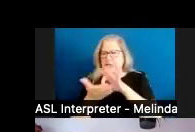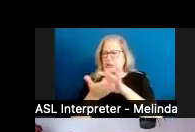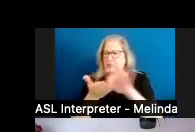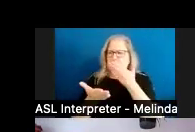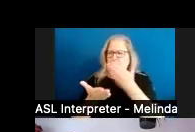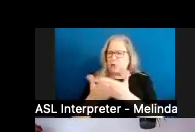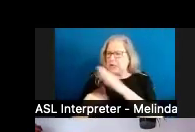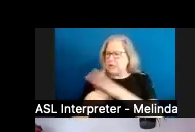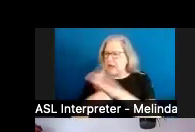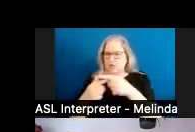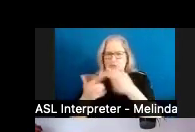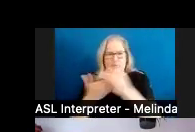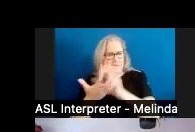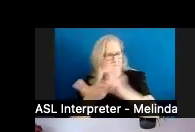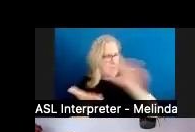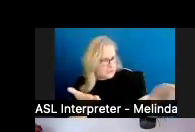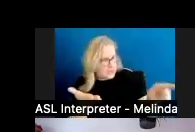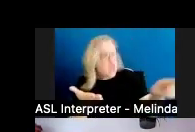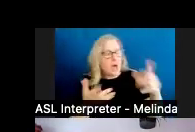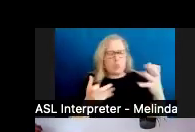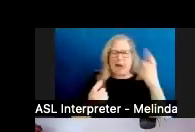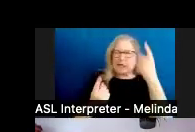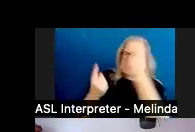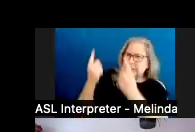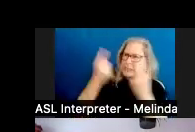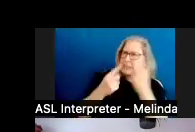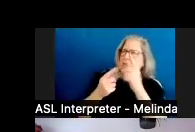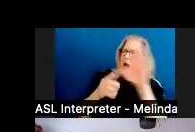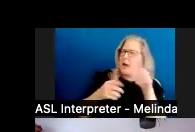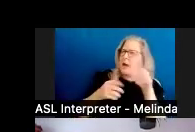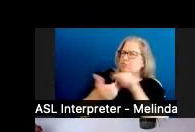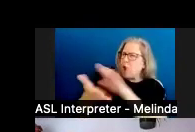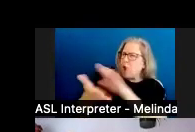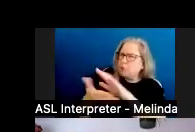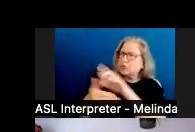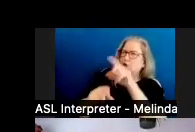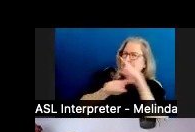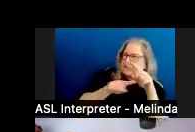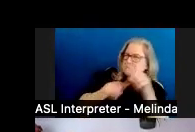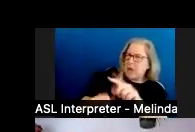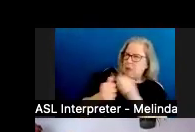The applicant wants to take some time, reconsider the approach, respond to reviewer's recommendations and stuff.